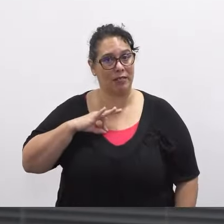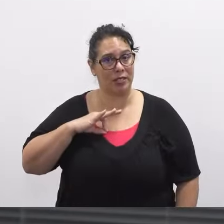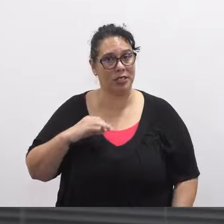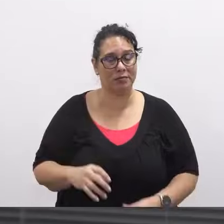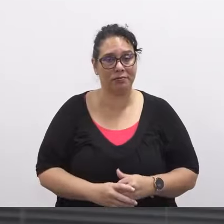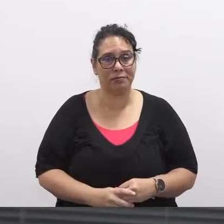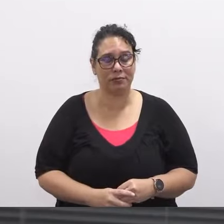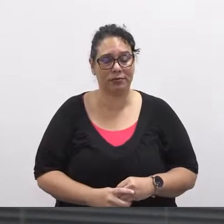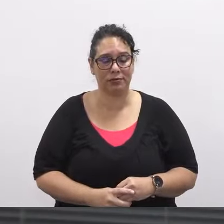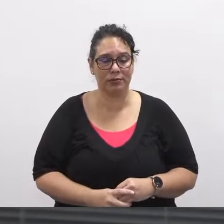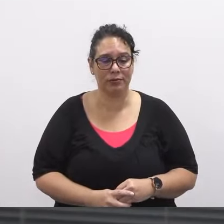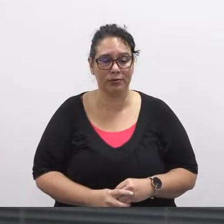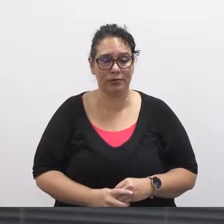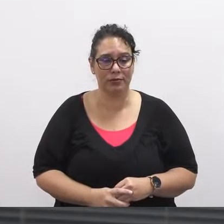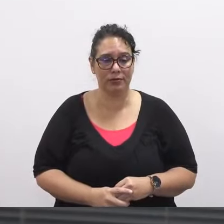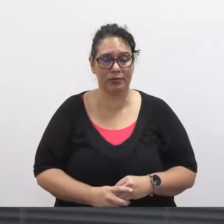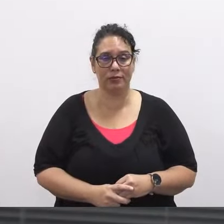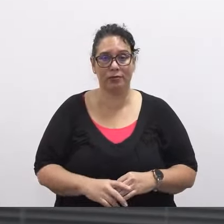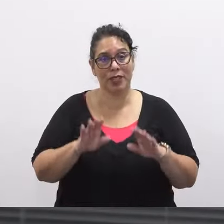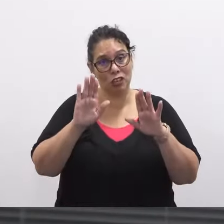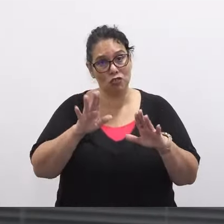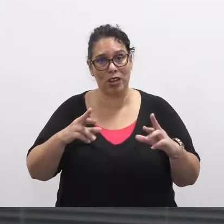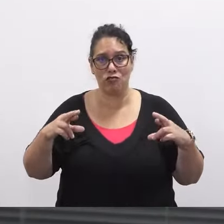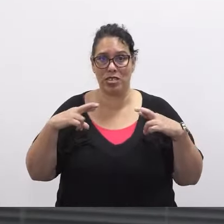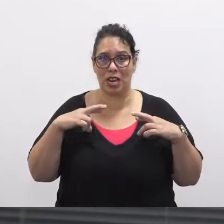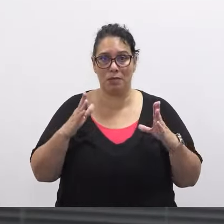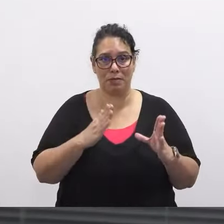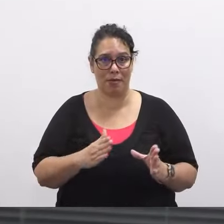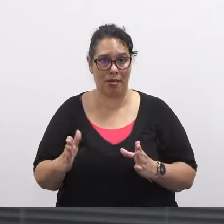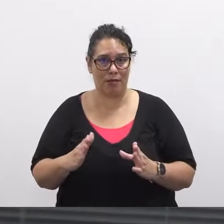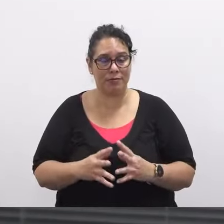and a great retirement plan as well.